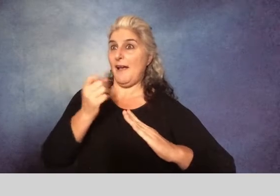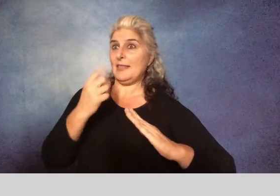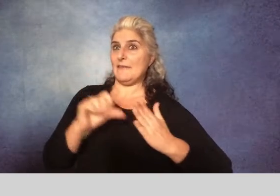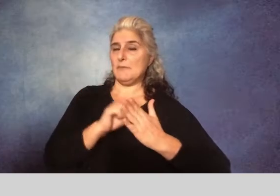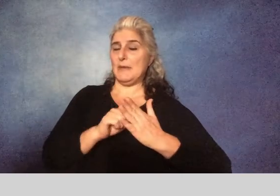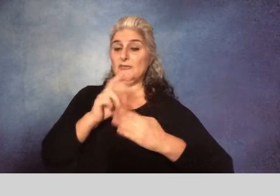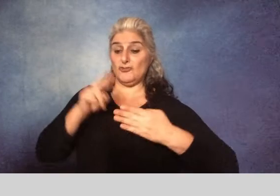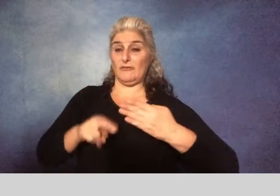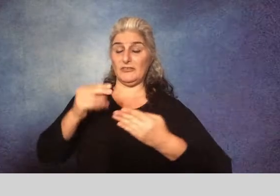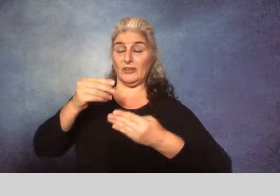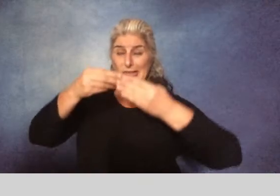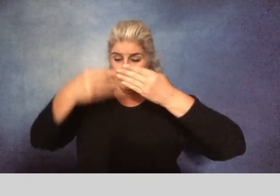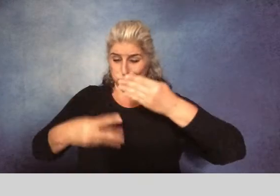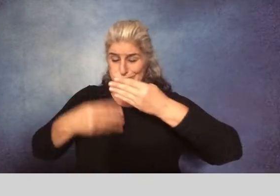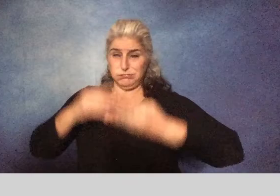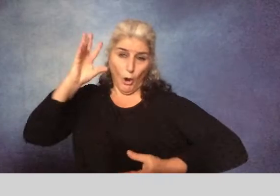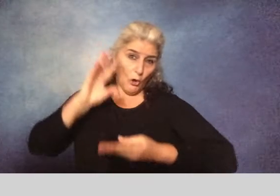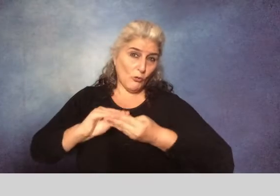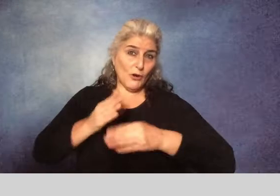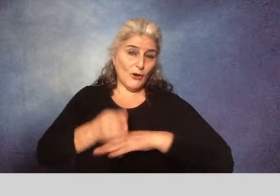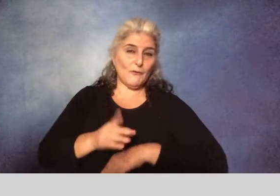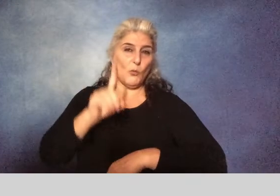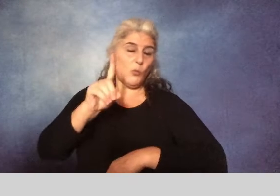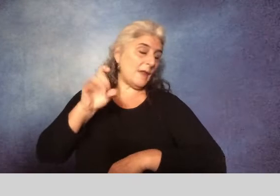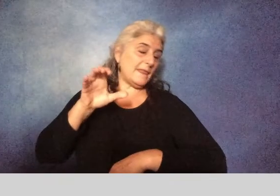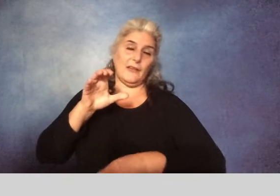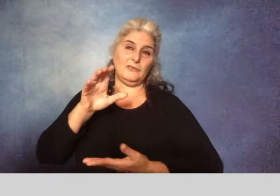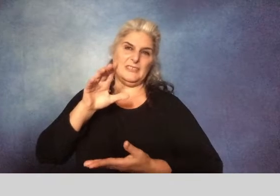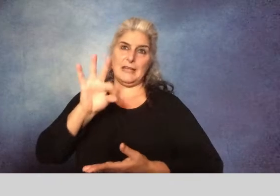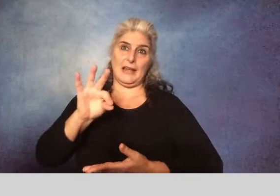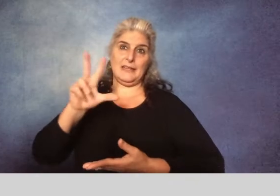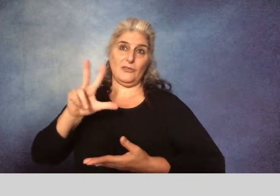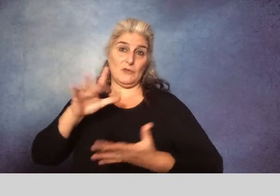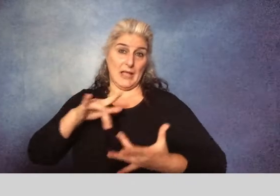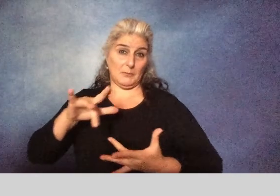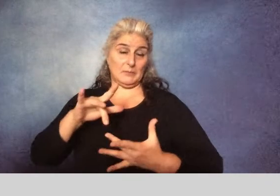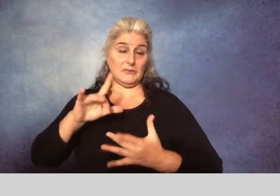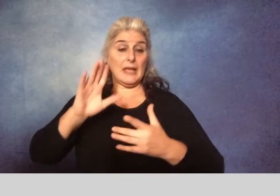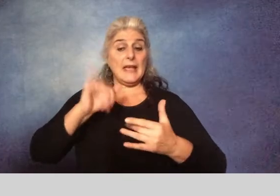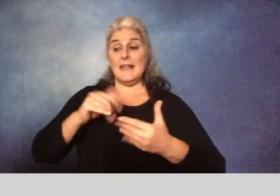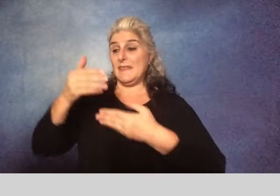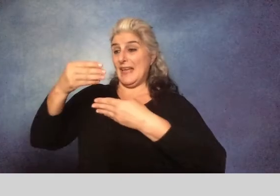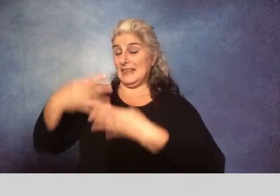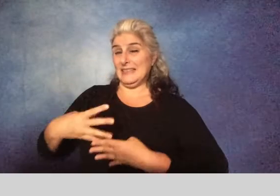resulting in a total of 1,093 albums. Then I fed this list into the Spotify API